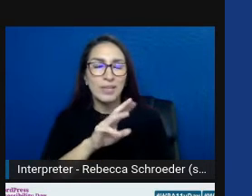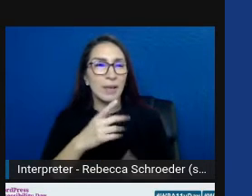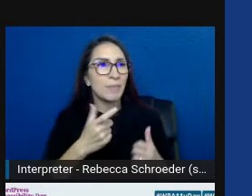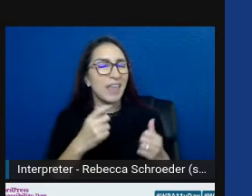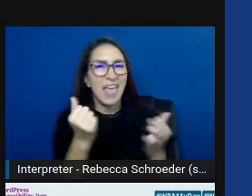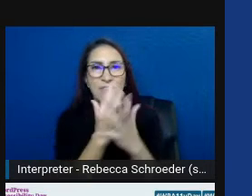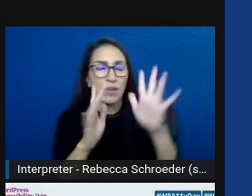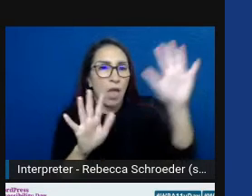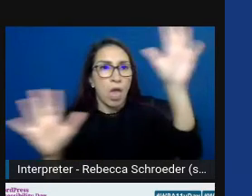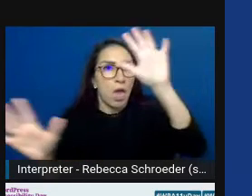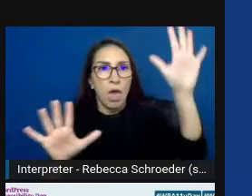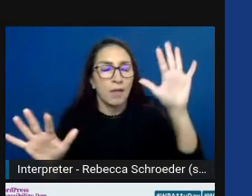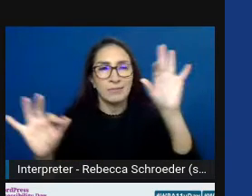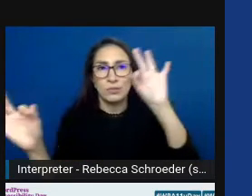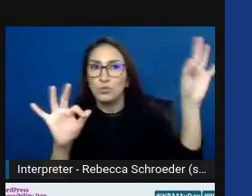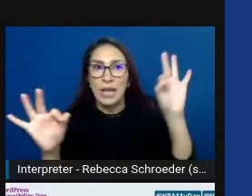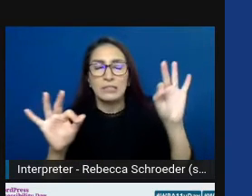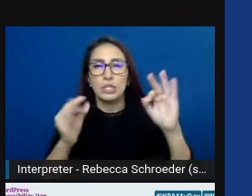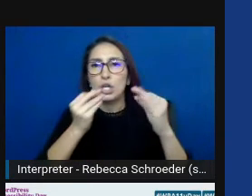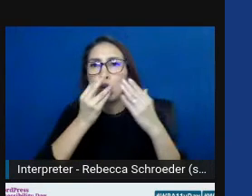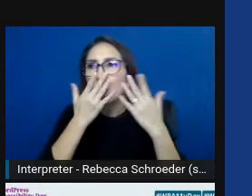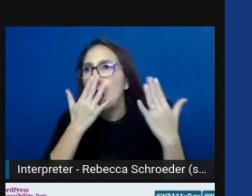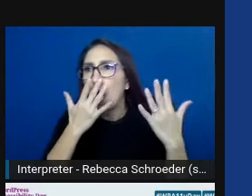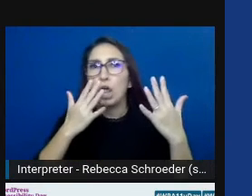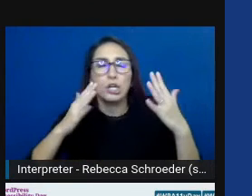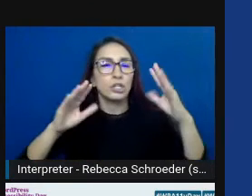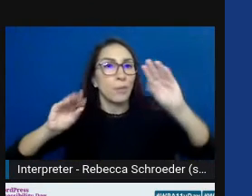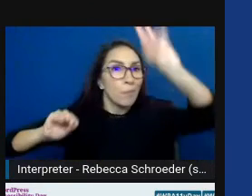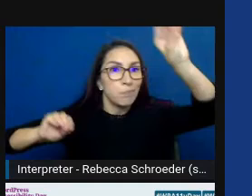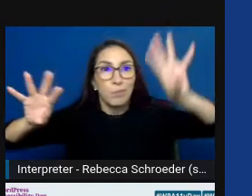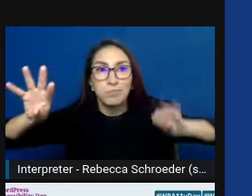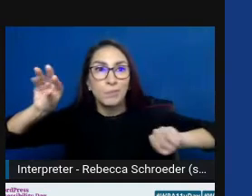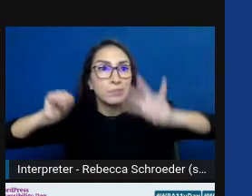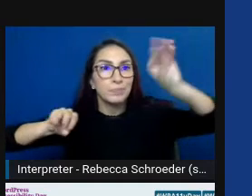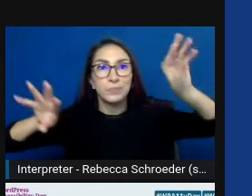All the colors, all the blinking things, the text moving,